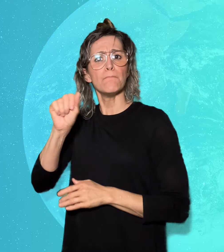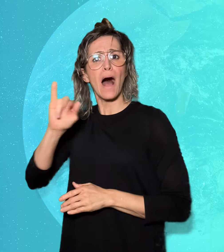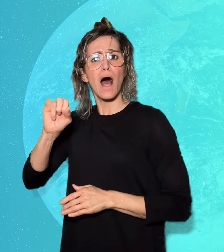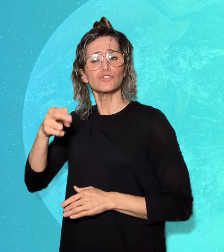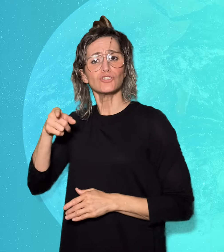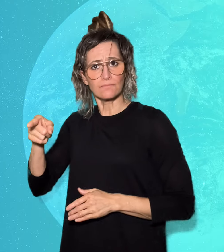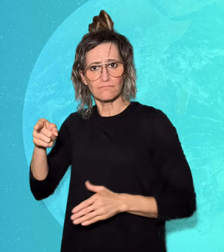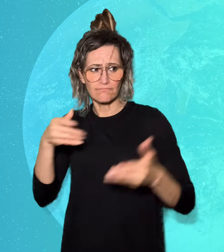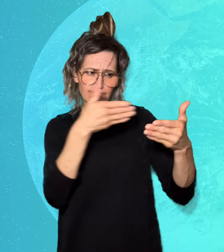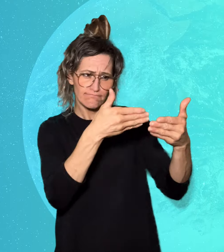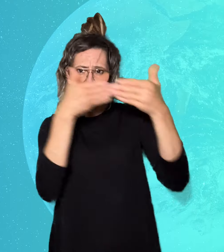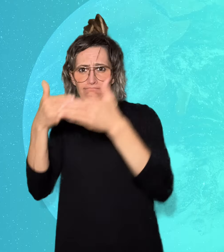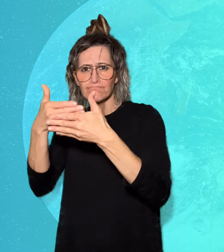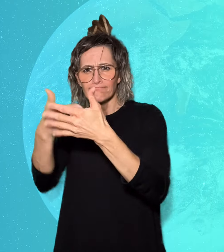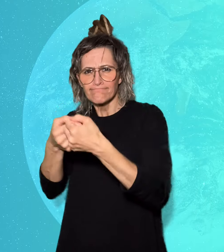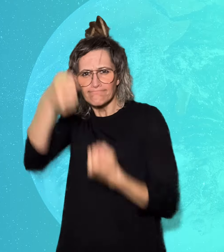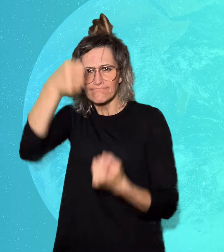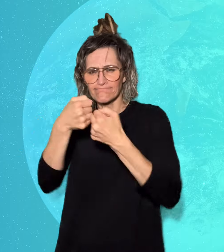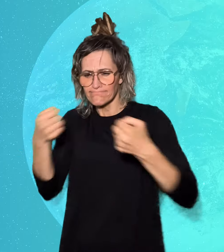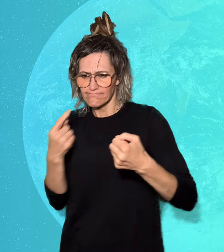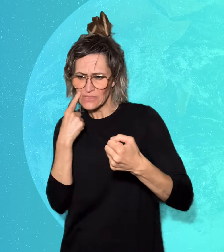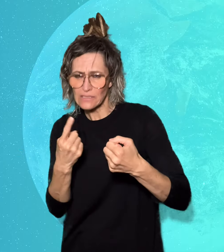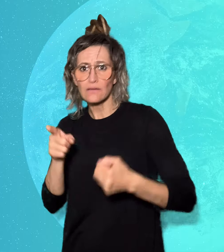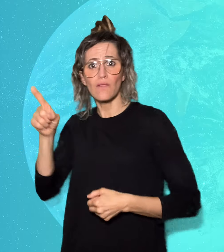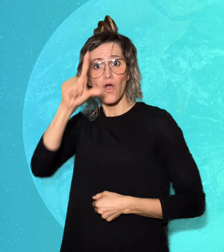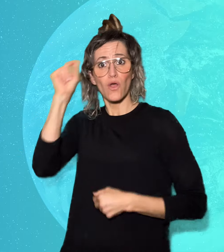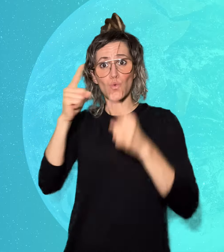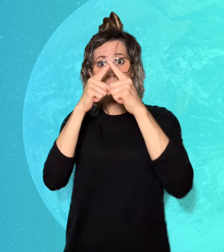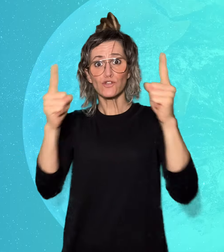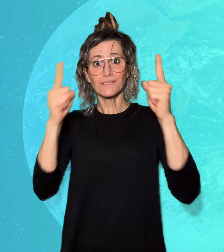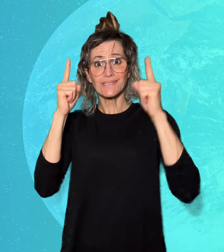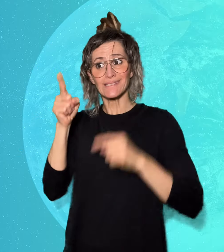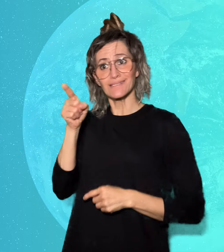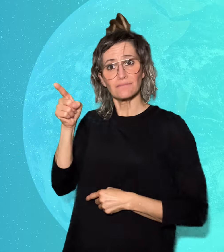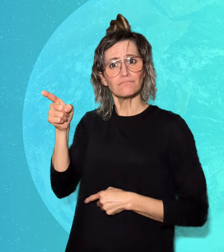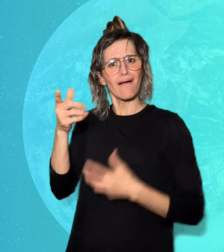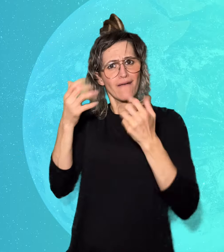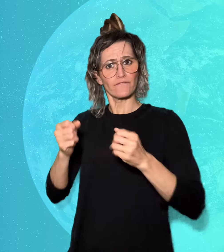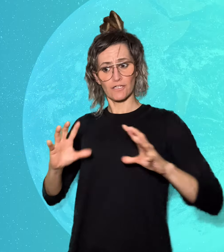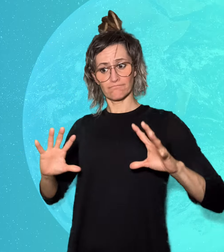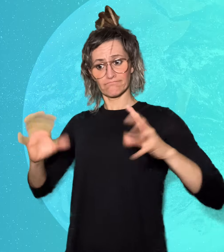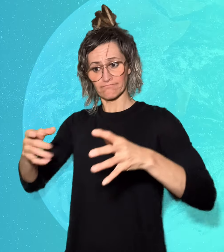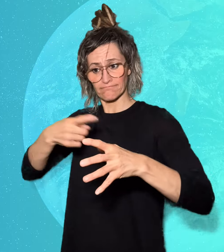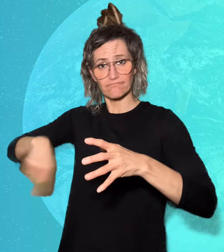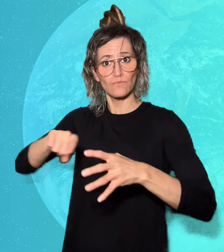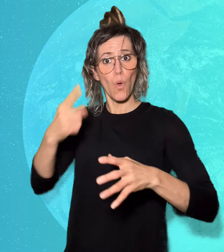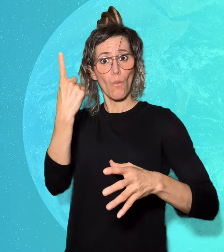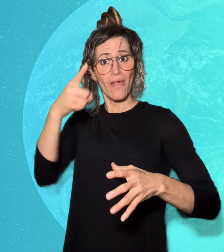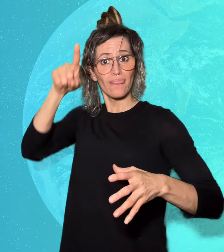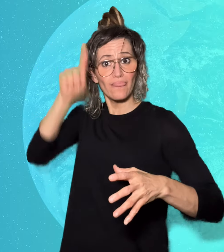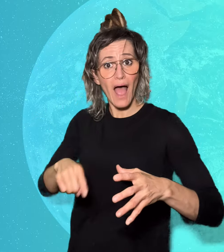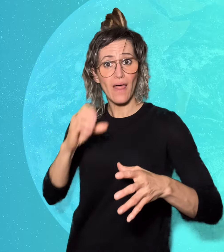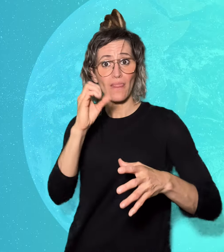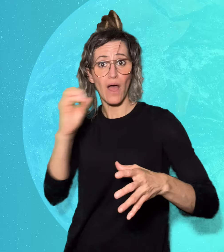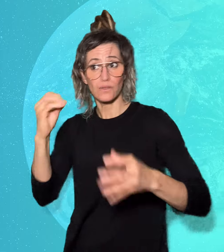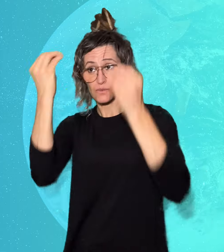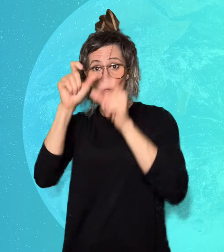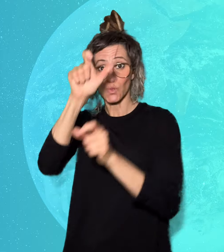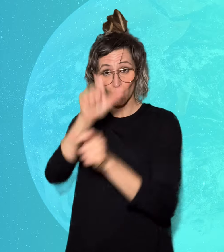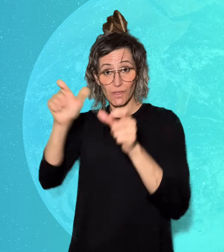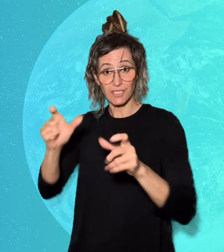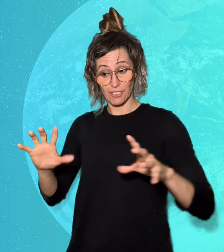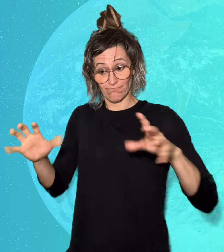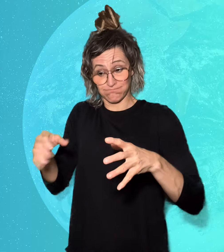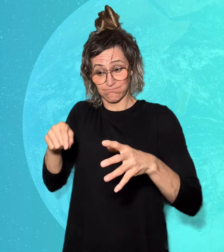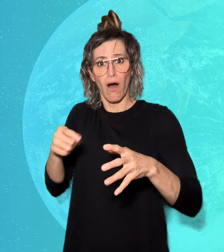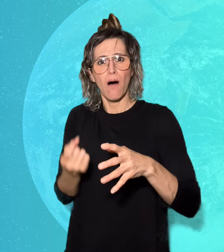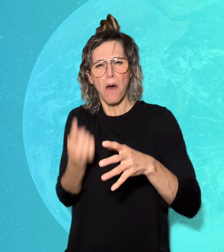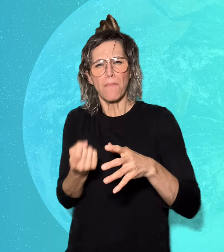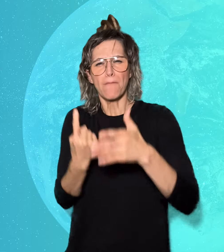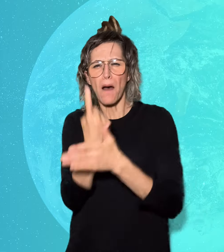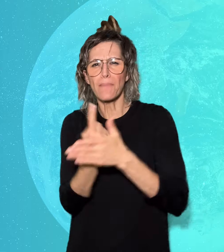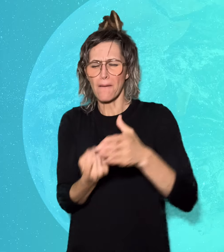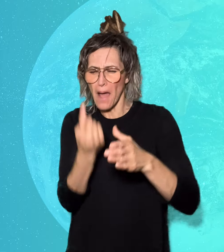had 1,110 incidents per 1,000 students occurring between 2018 and 2022 on campus.